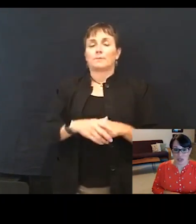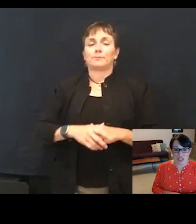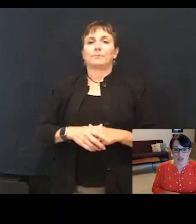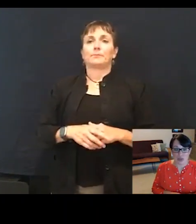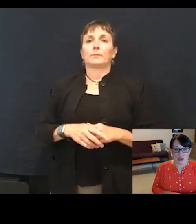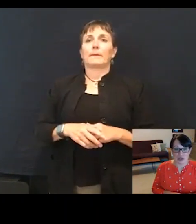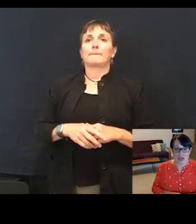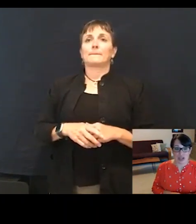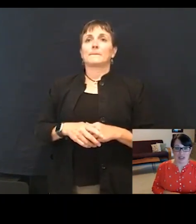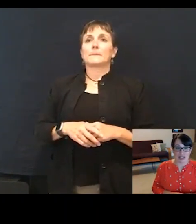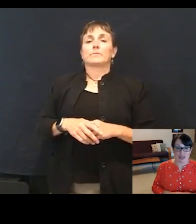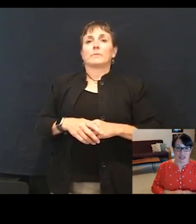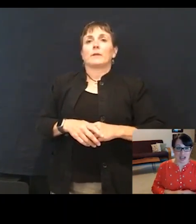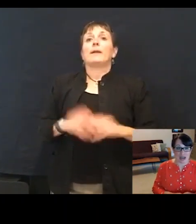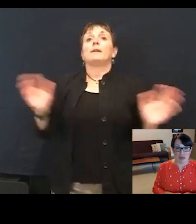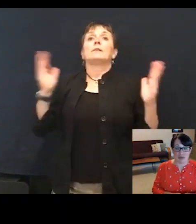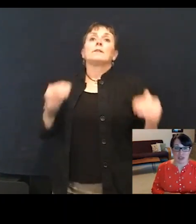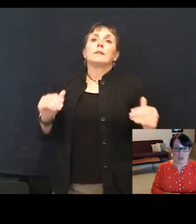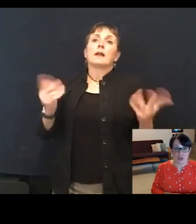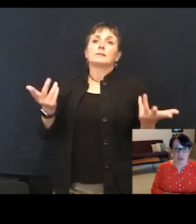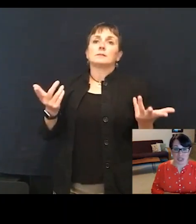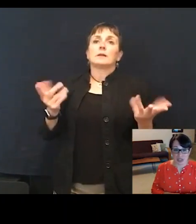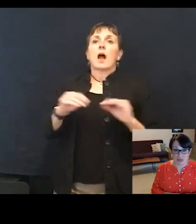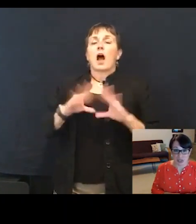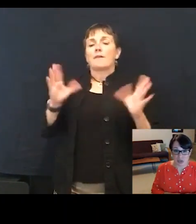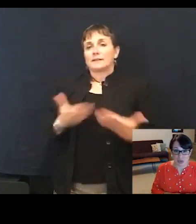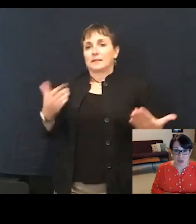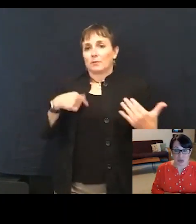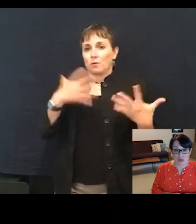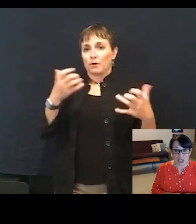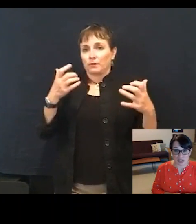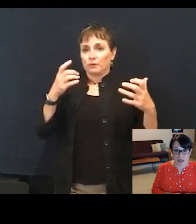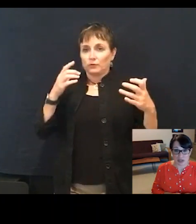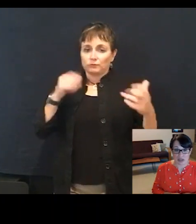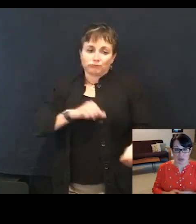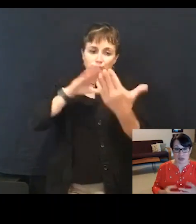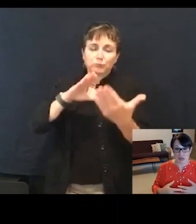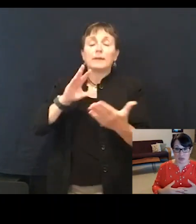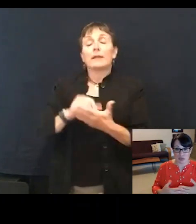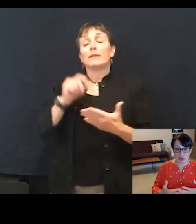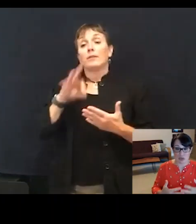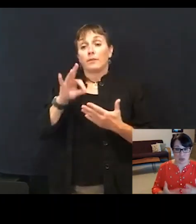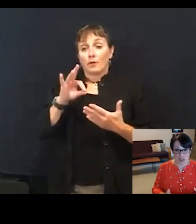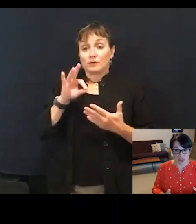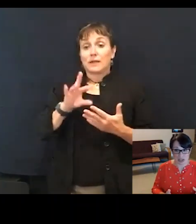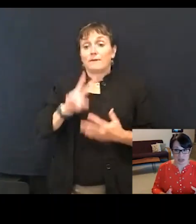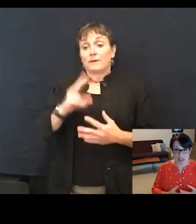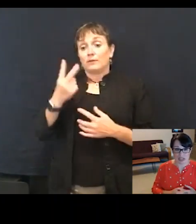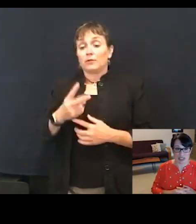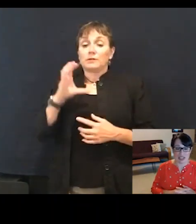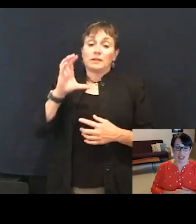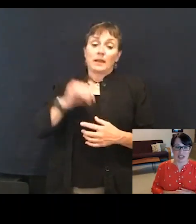is whether or not these hybrid V2_CMv2 dual vectors-- in other words, the ones with the stop signs--